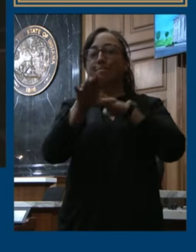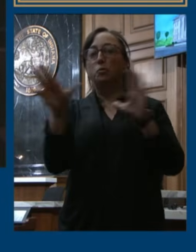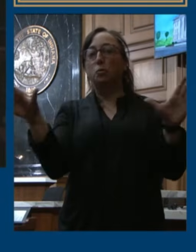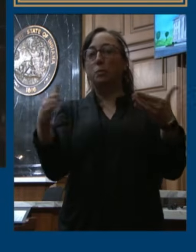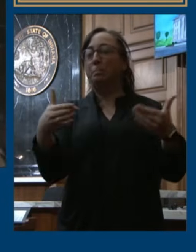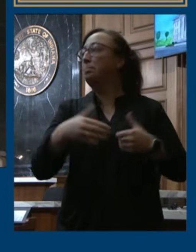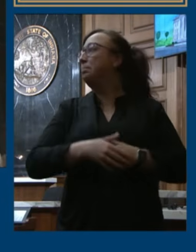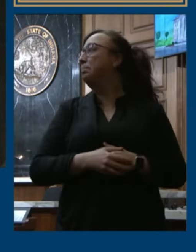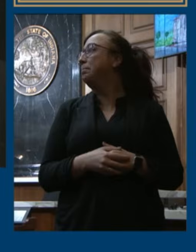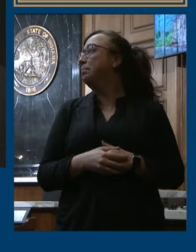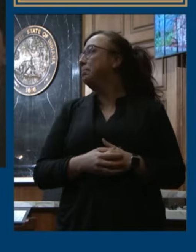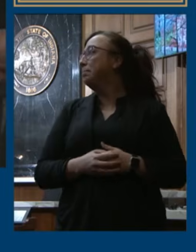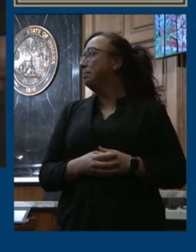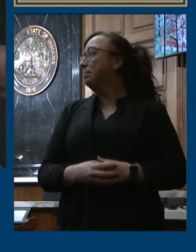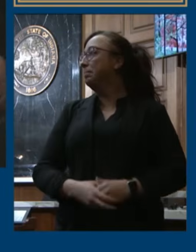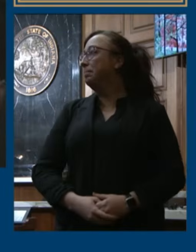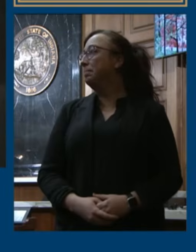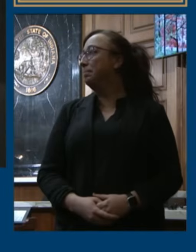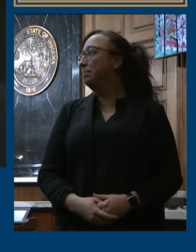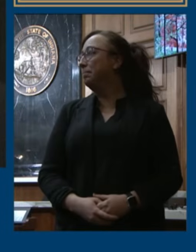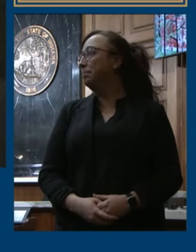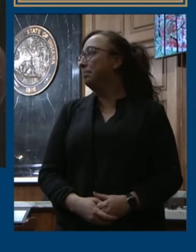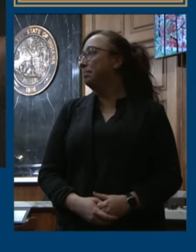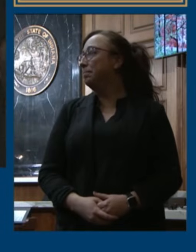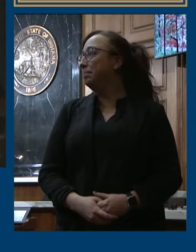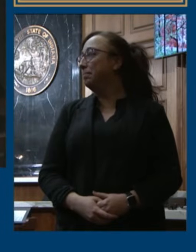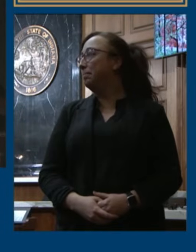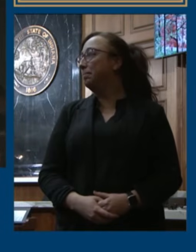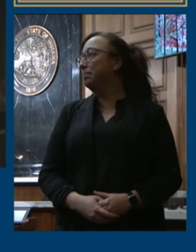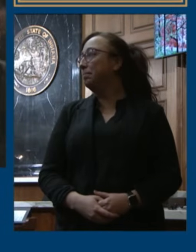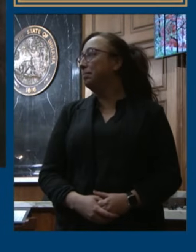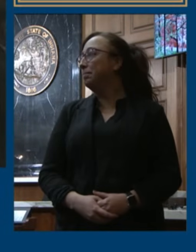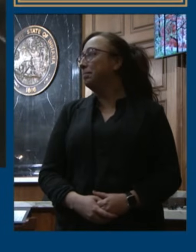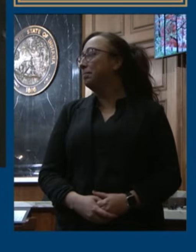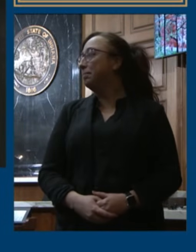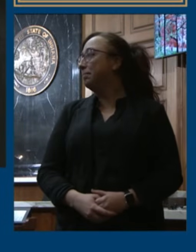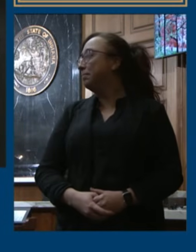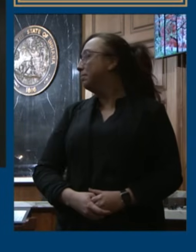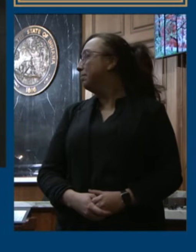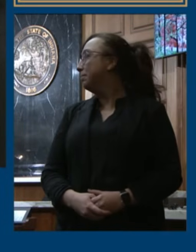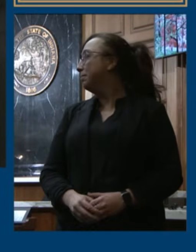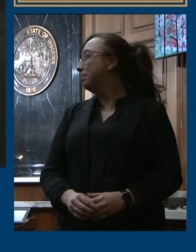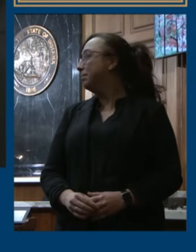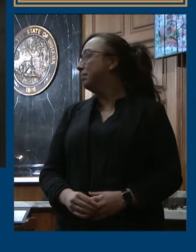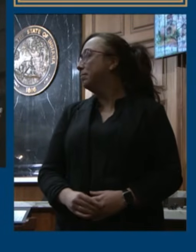WENDY MCNAMARA, REPRESENTATIVE MITCH GORE, AND REPRESENTATIVE MAUREEN BAUER.